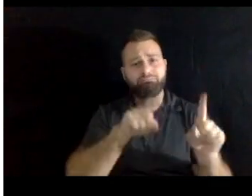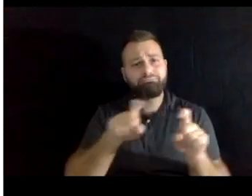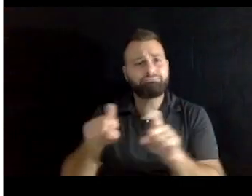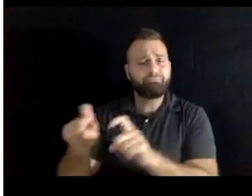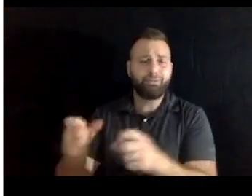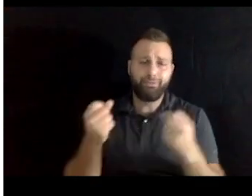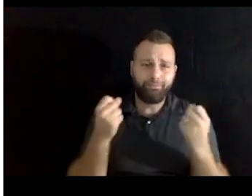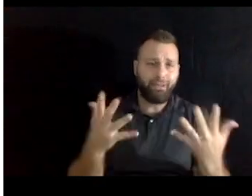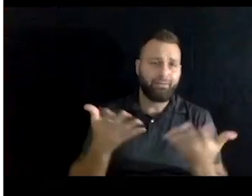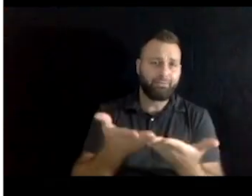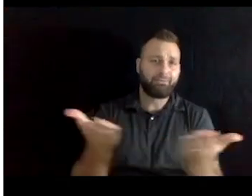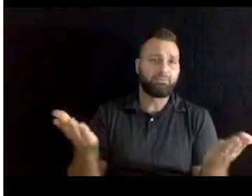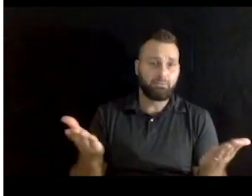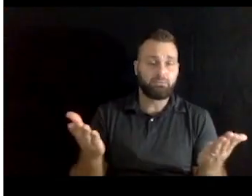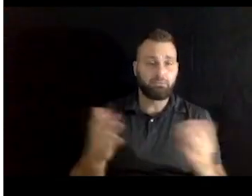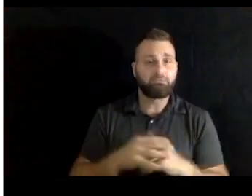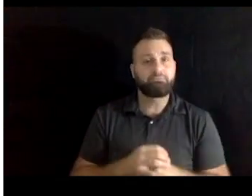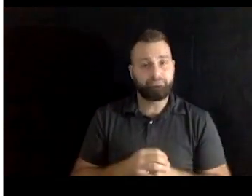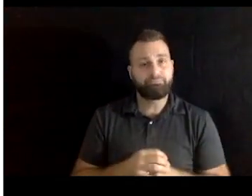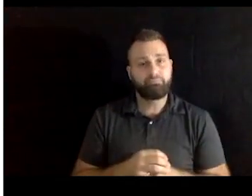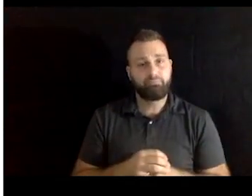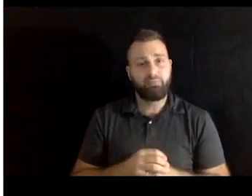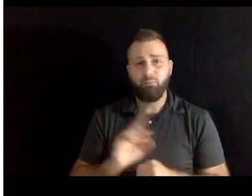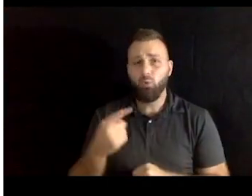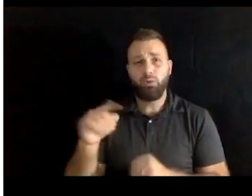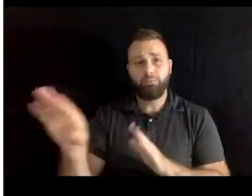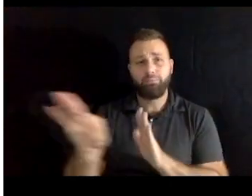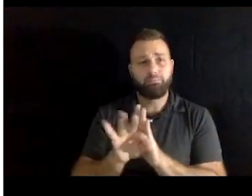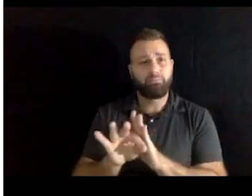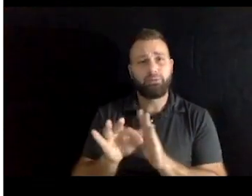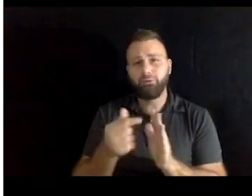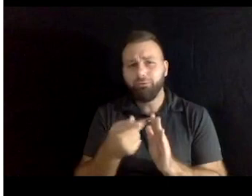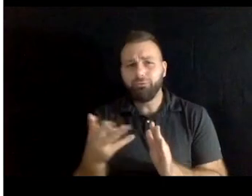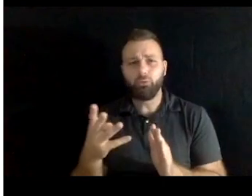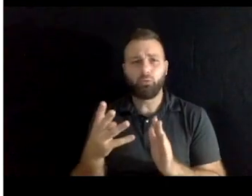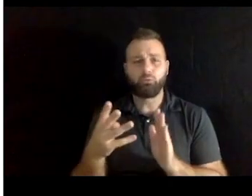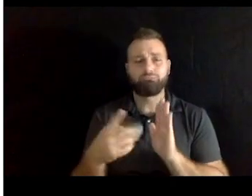to talk to you about tonight. An here are the four of them.